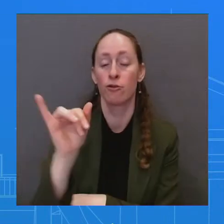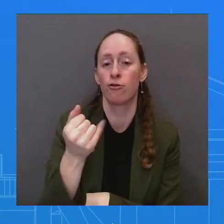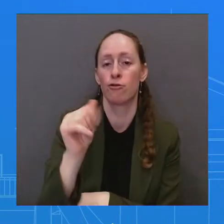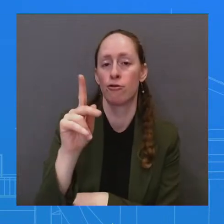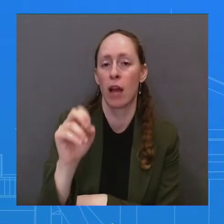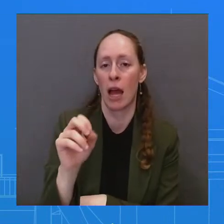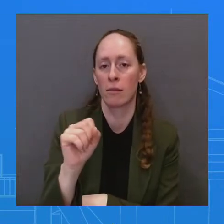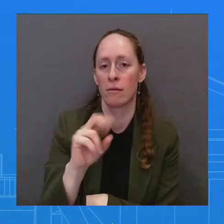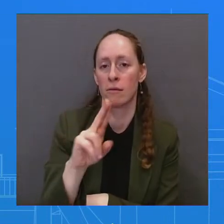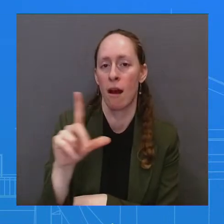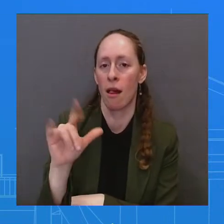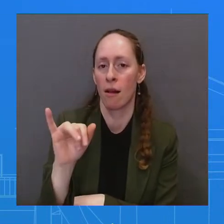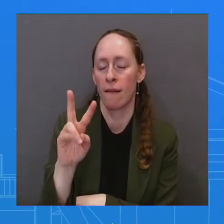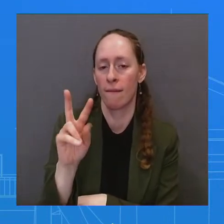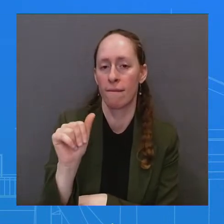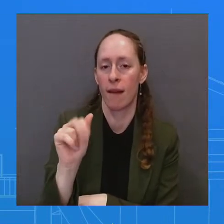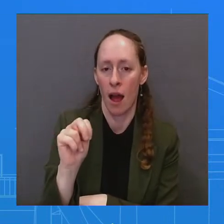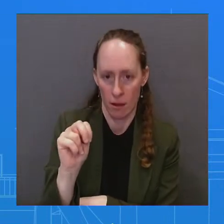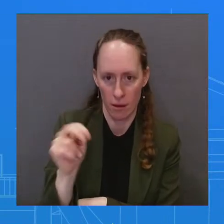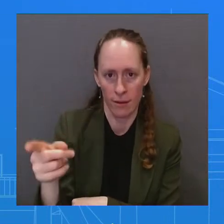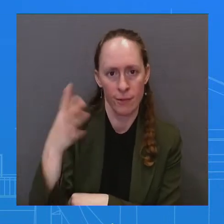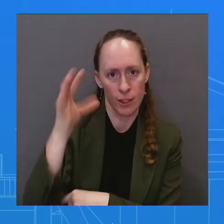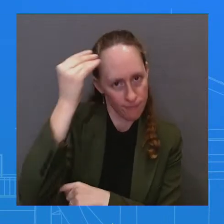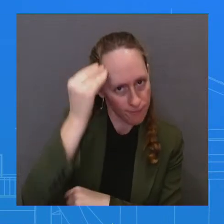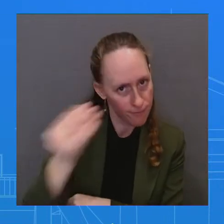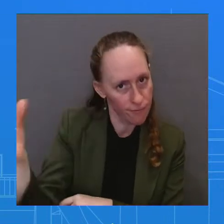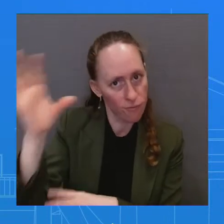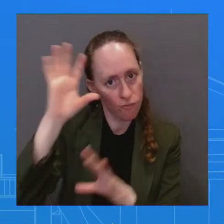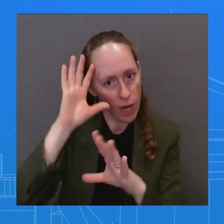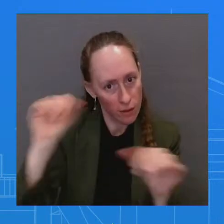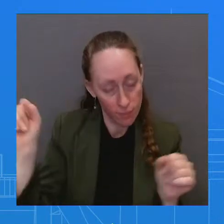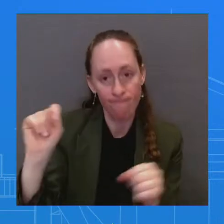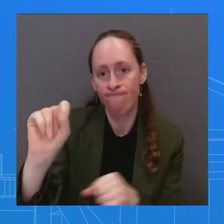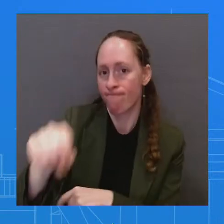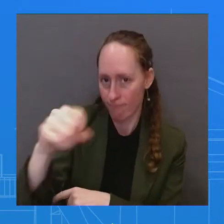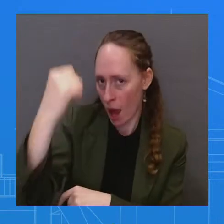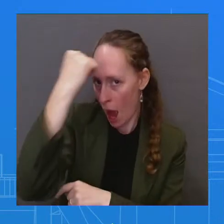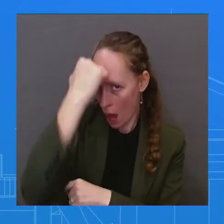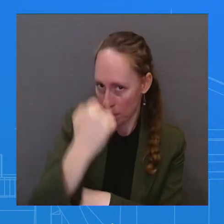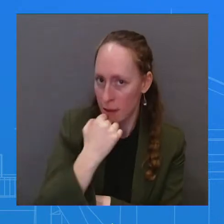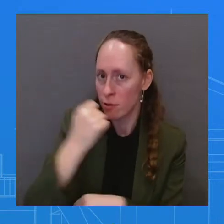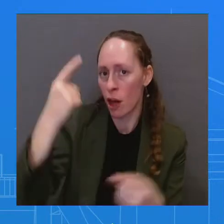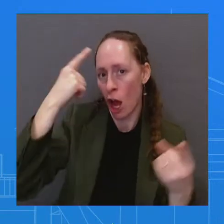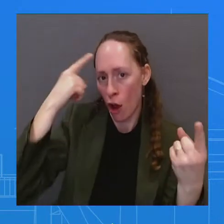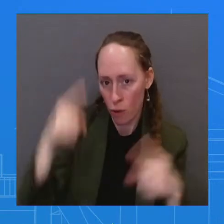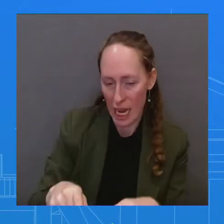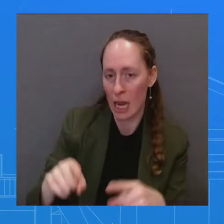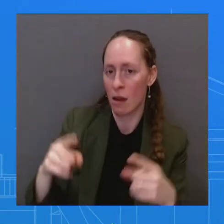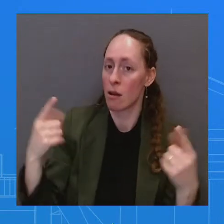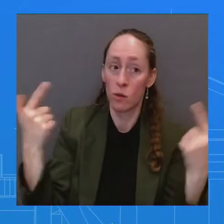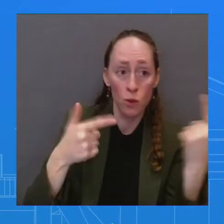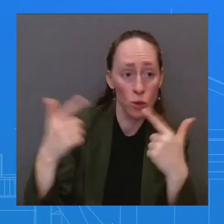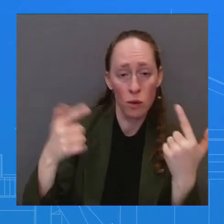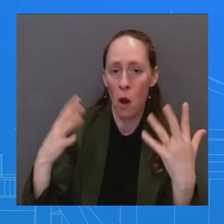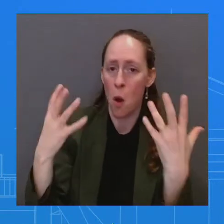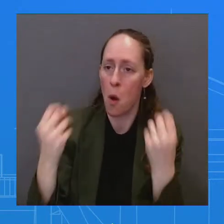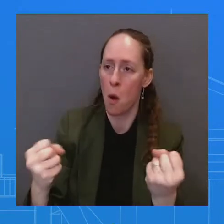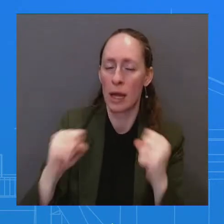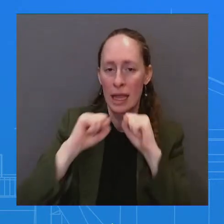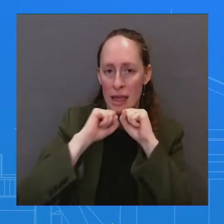He and his entire national security team will obviously stay engaged on this over the coming days as we work to implement this extension of the original agreement,